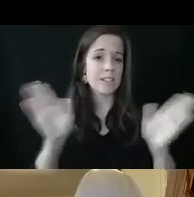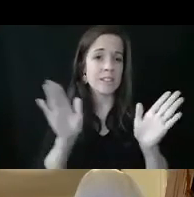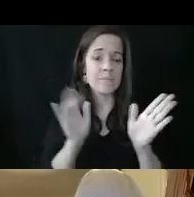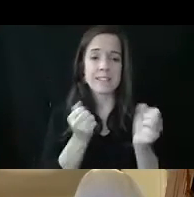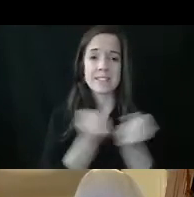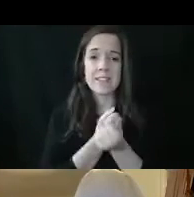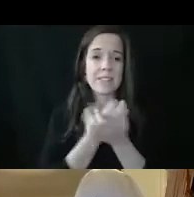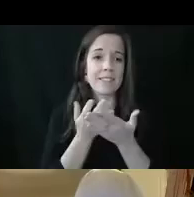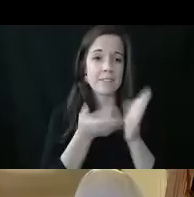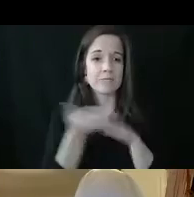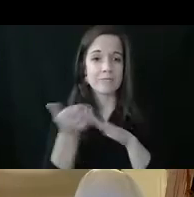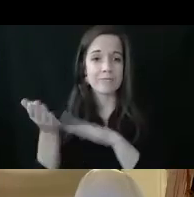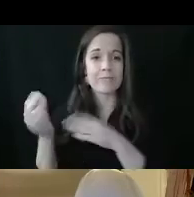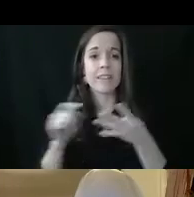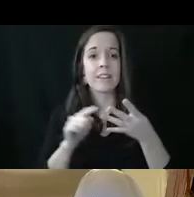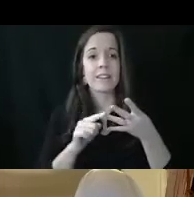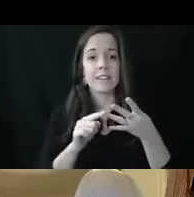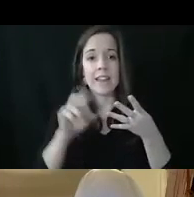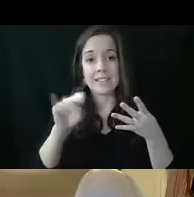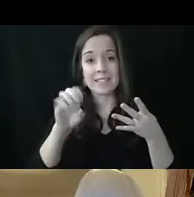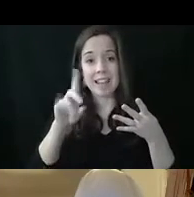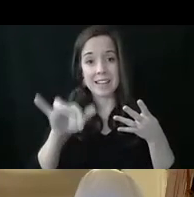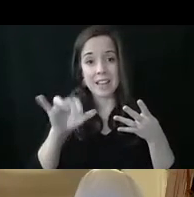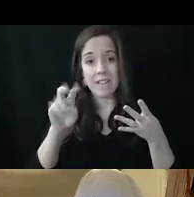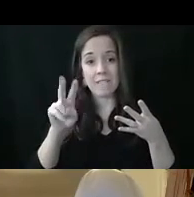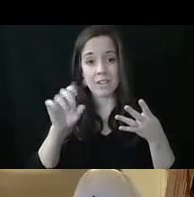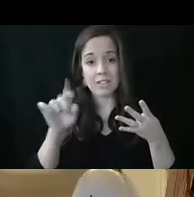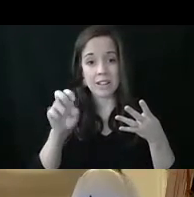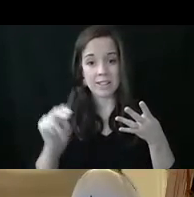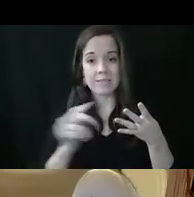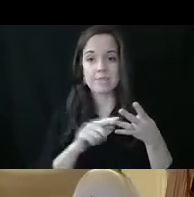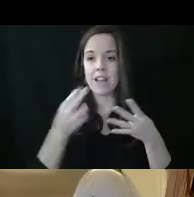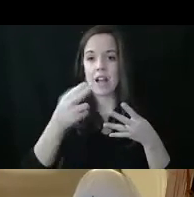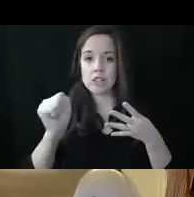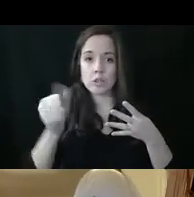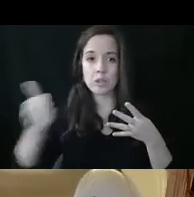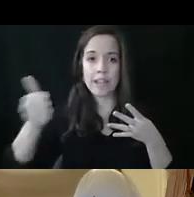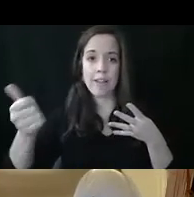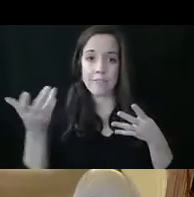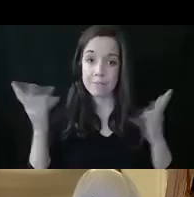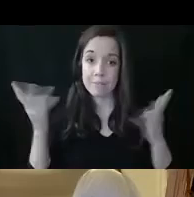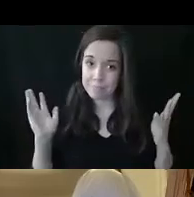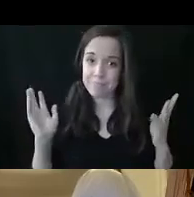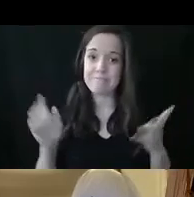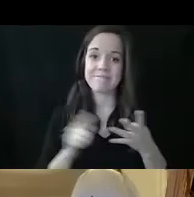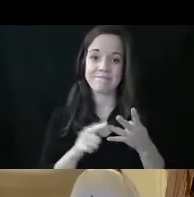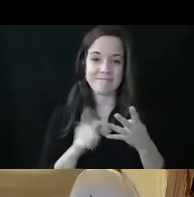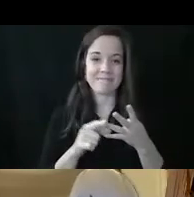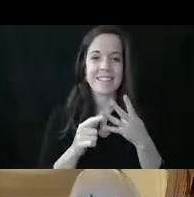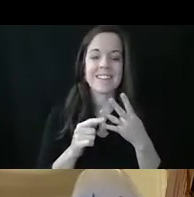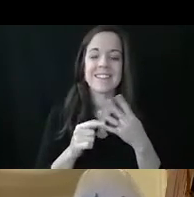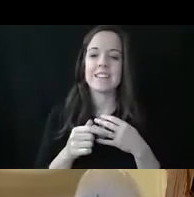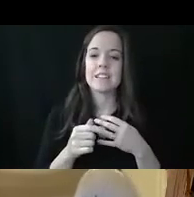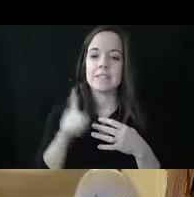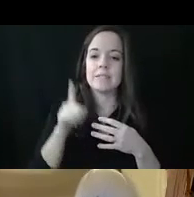along with Nani Verzon, dressed up as her high school self, who does a lot of our communications